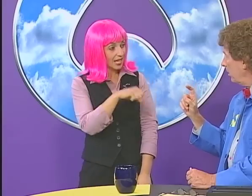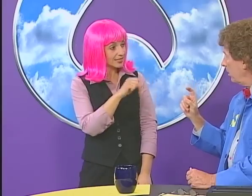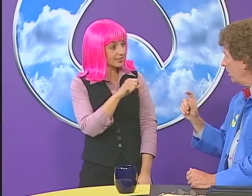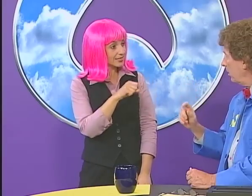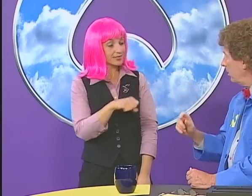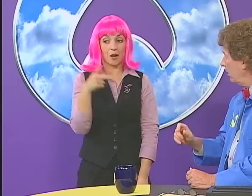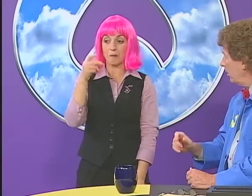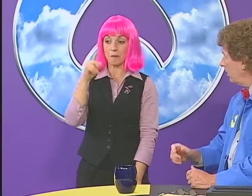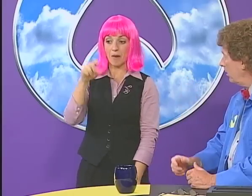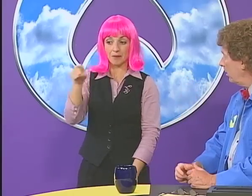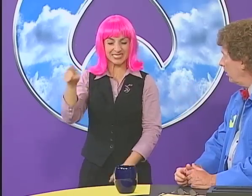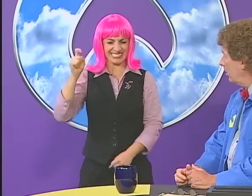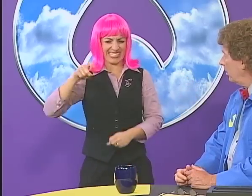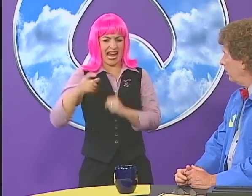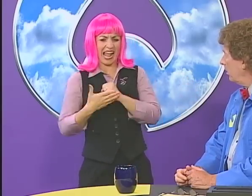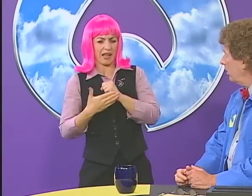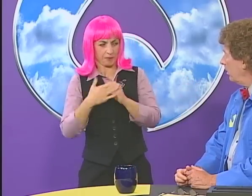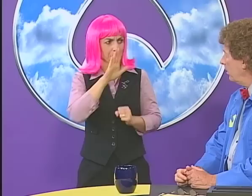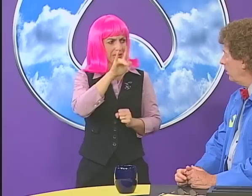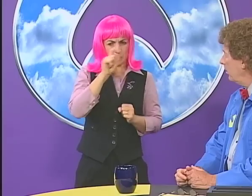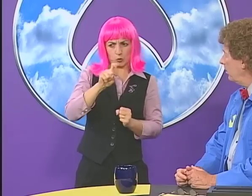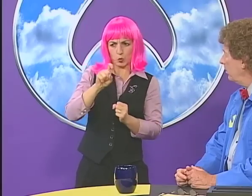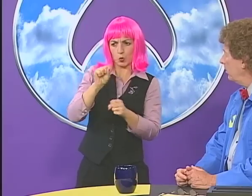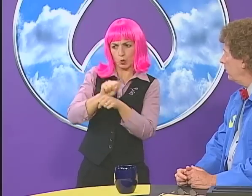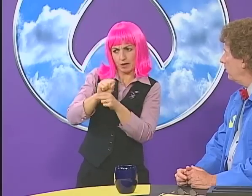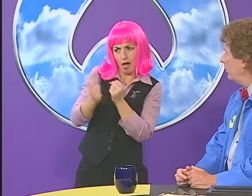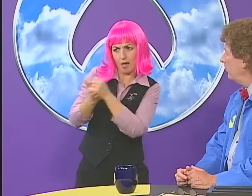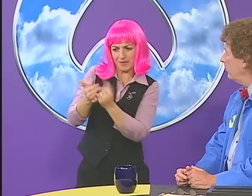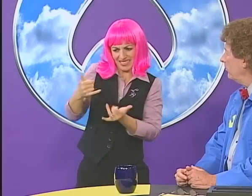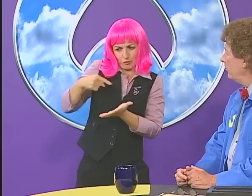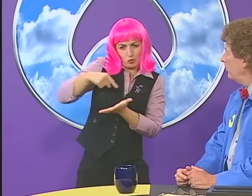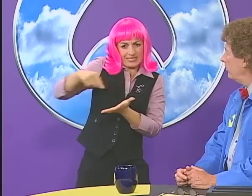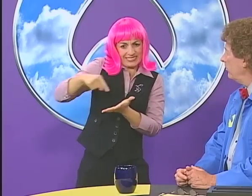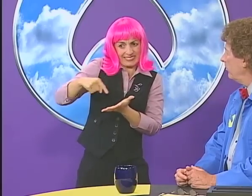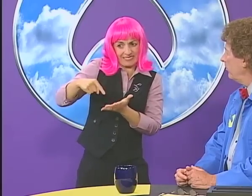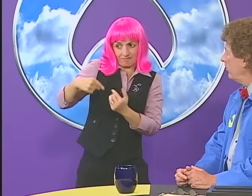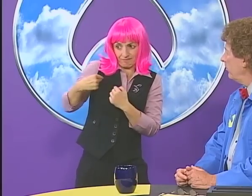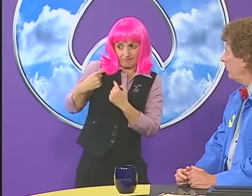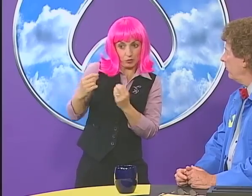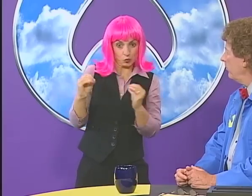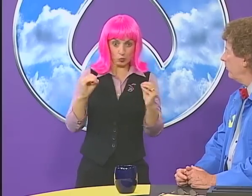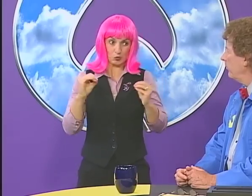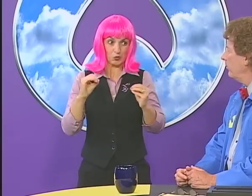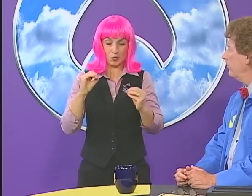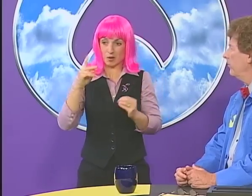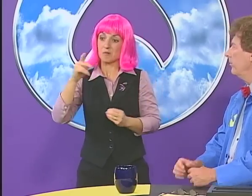YES. POPS NEEDS HELP. BILLY'S SUPPOSED TO BE HELPING POPS THIS WEEK. SO FAR, NOTHING.